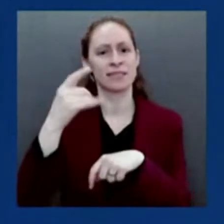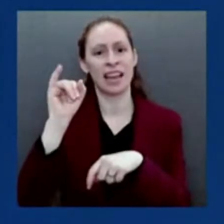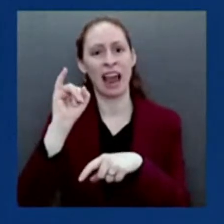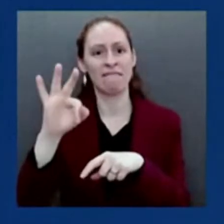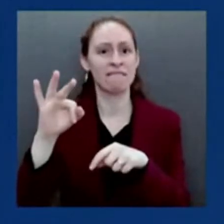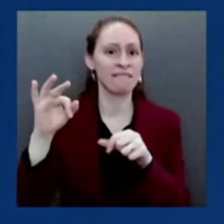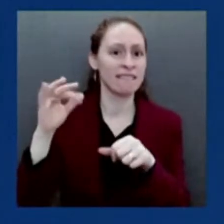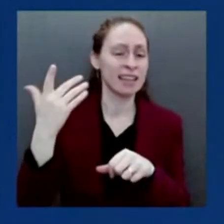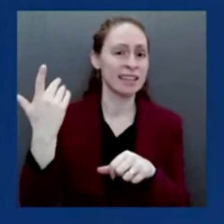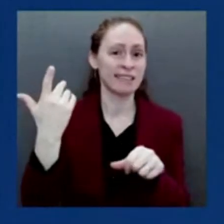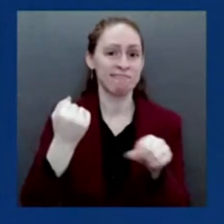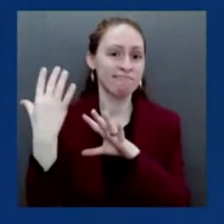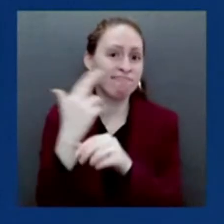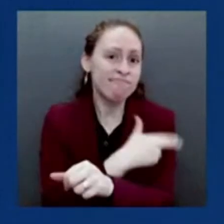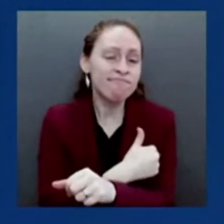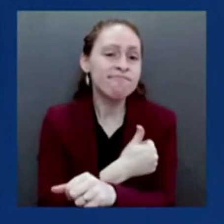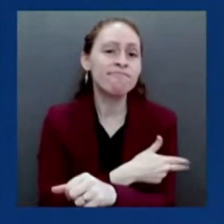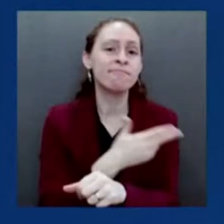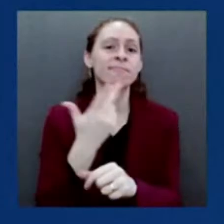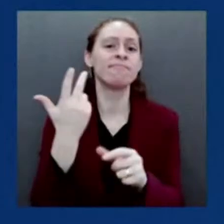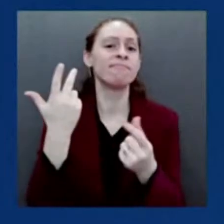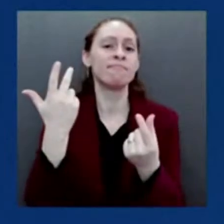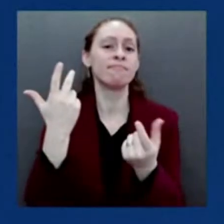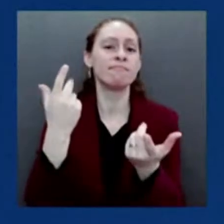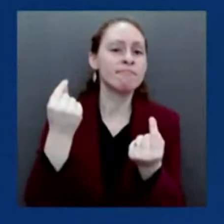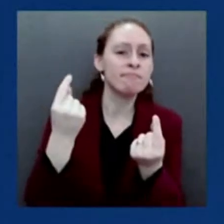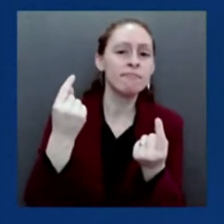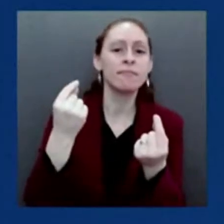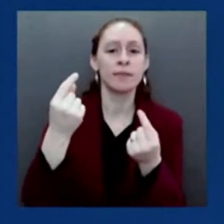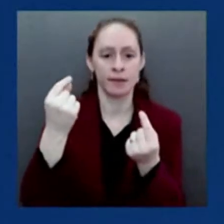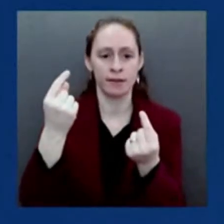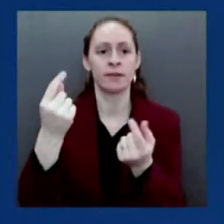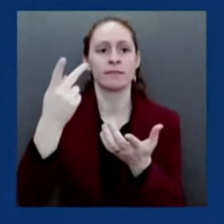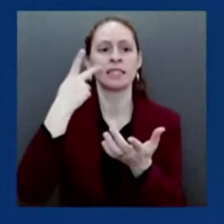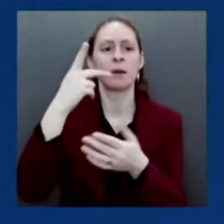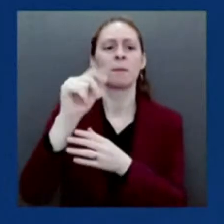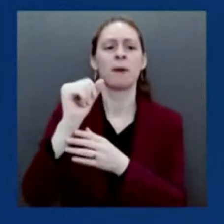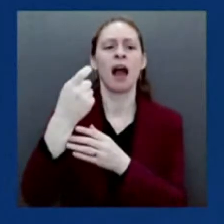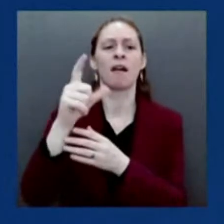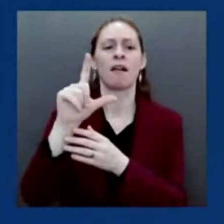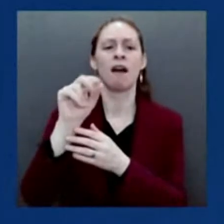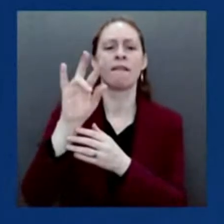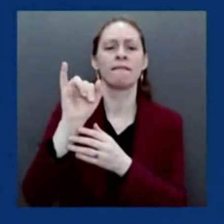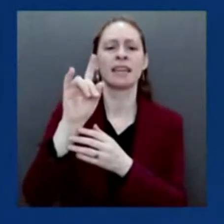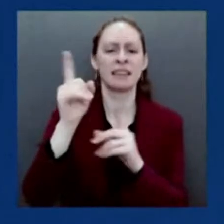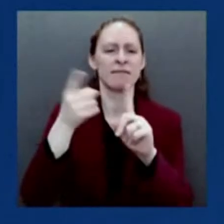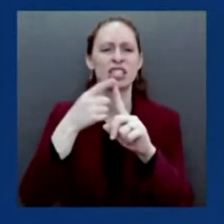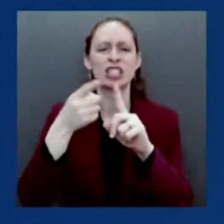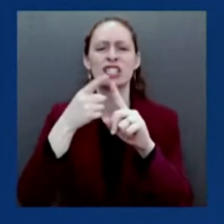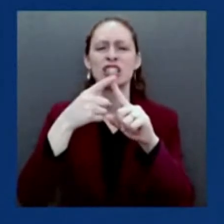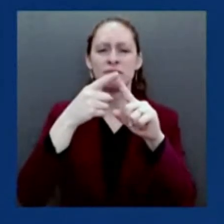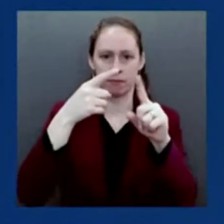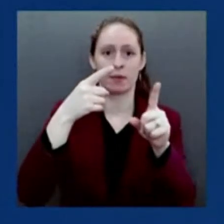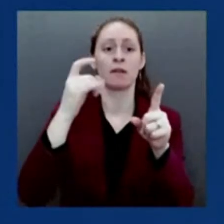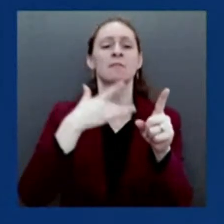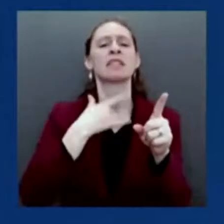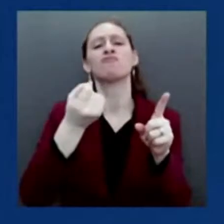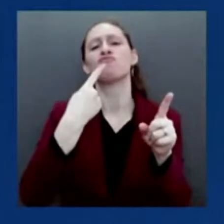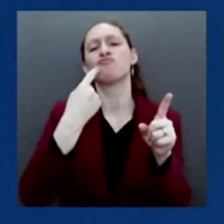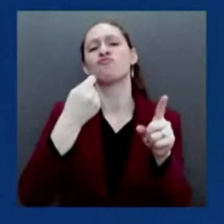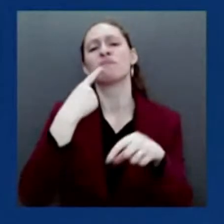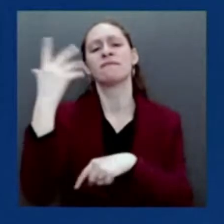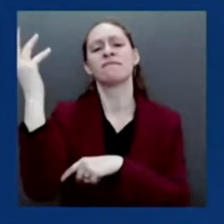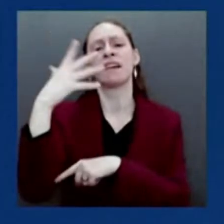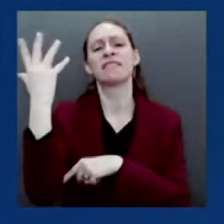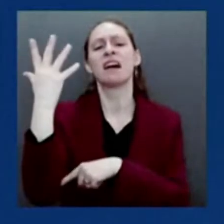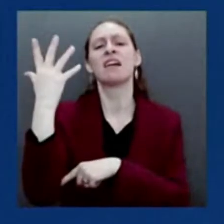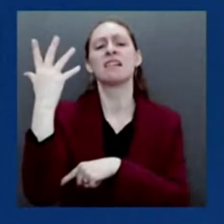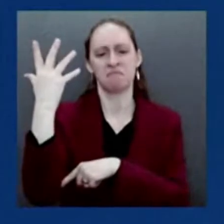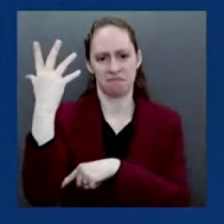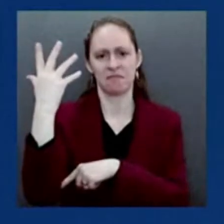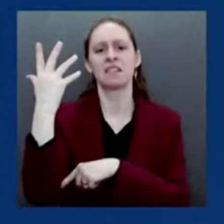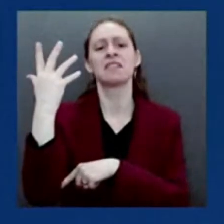AS YOU SEE AT THE TOP OF THE